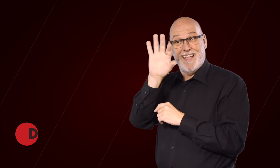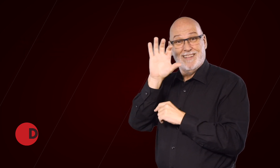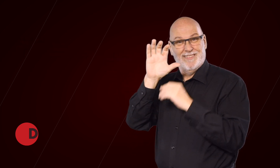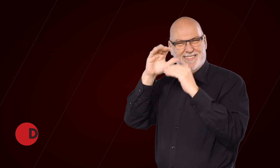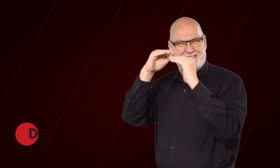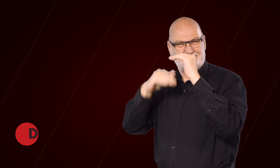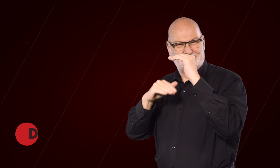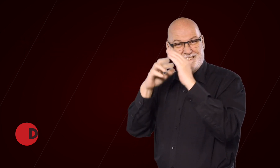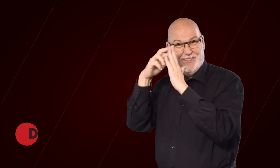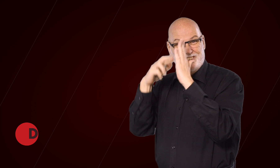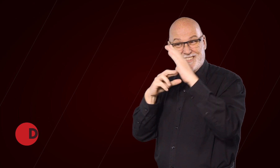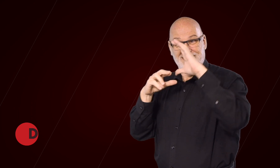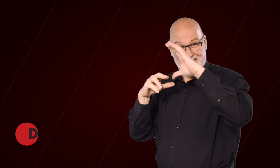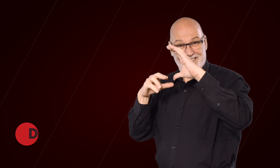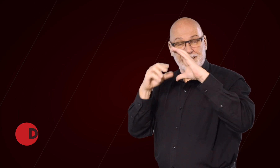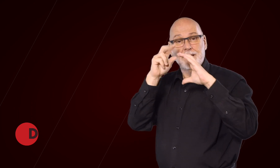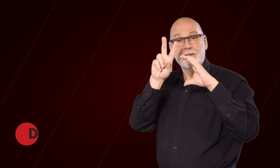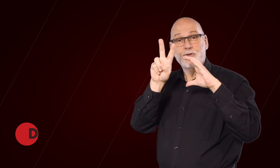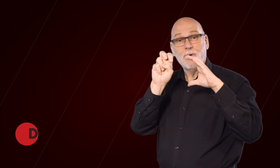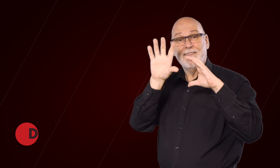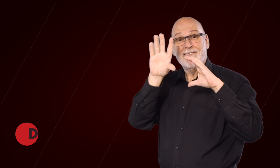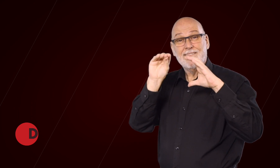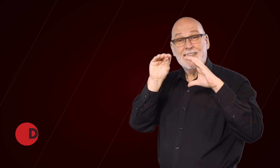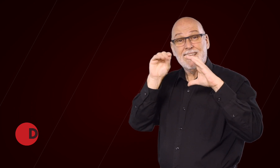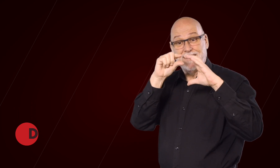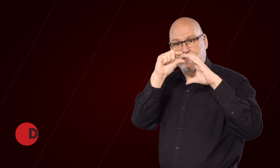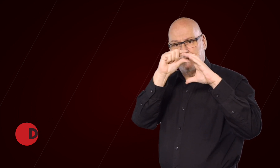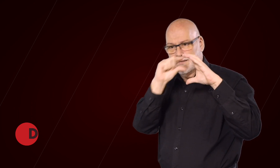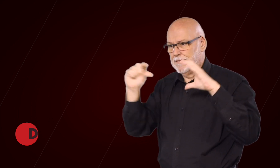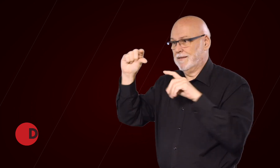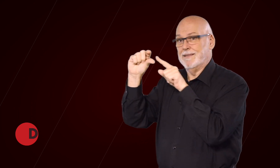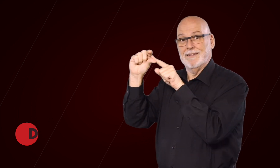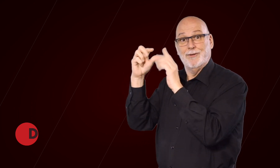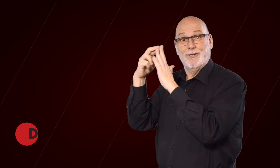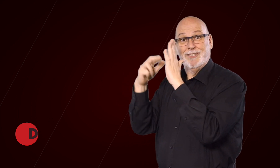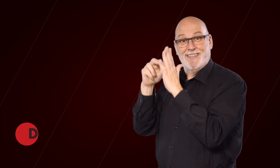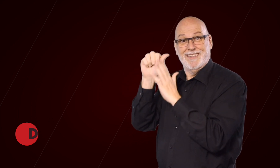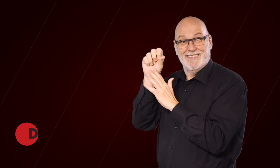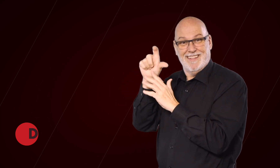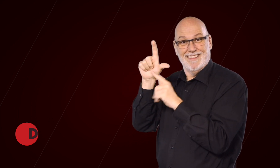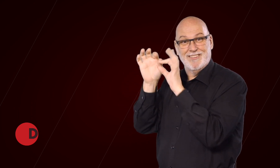Of that number, 250 are in British Columbia.